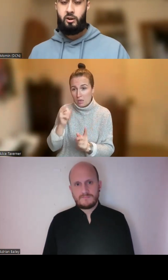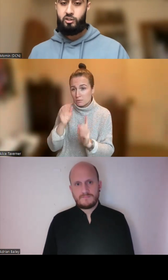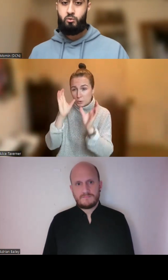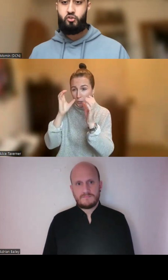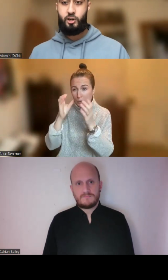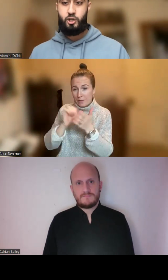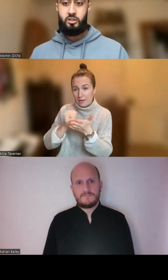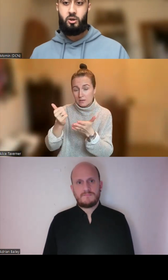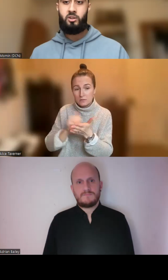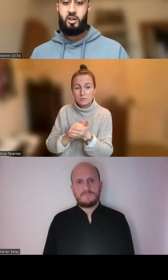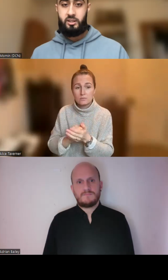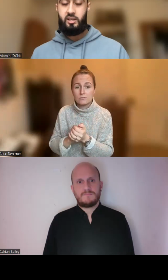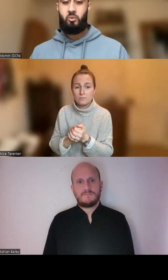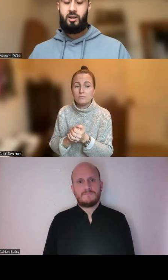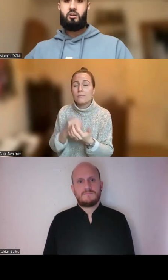there are some restrictions on certain keywords,